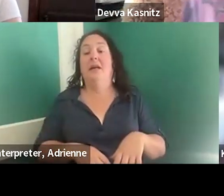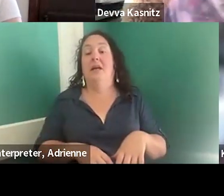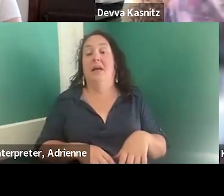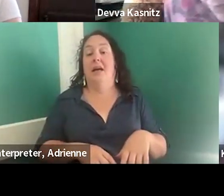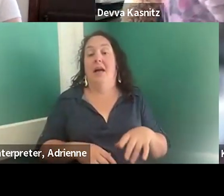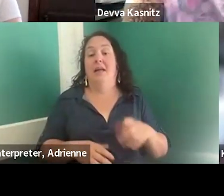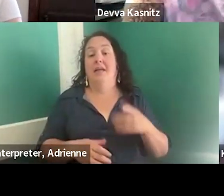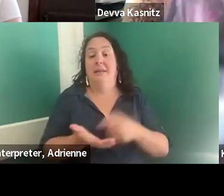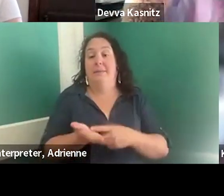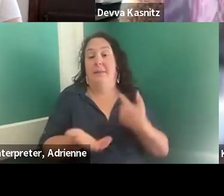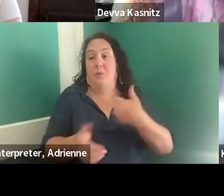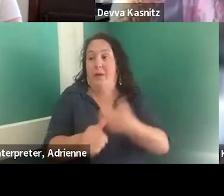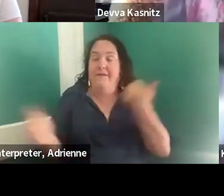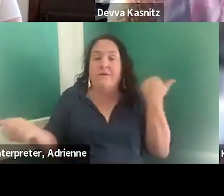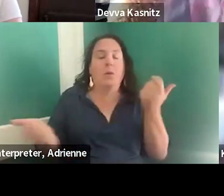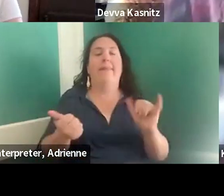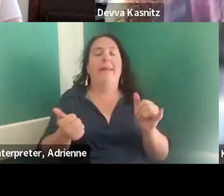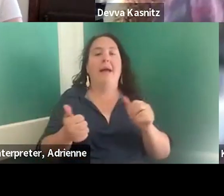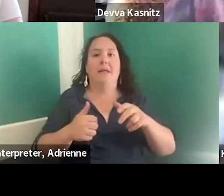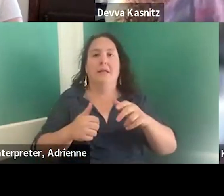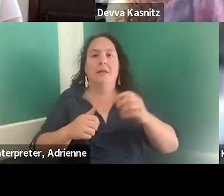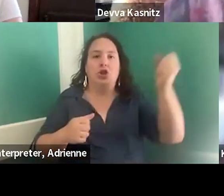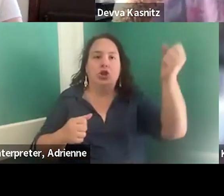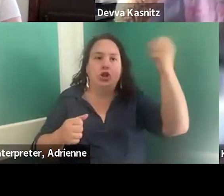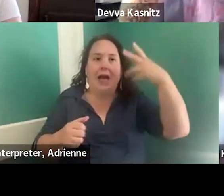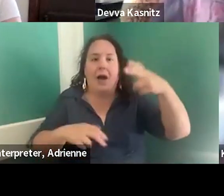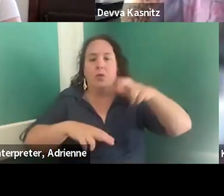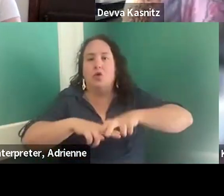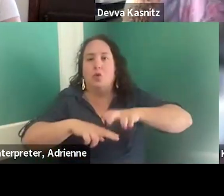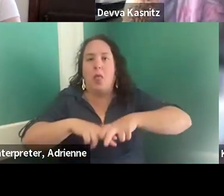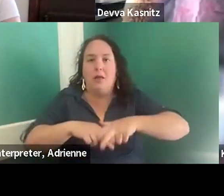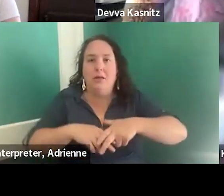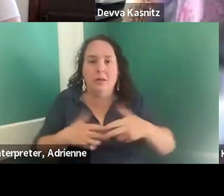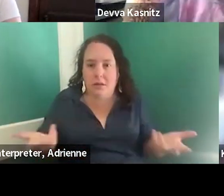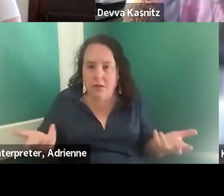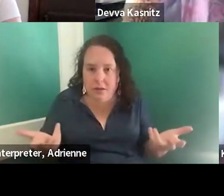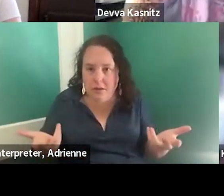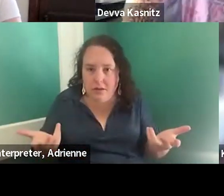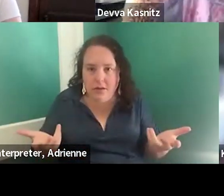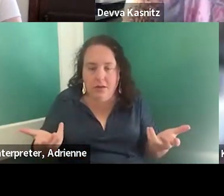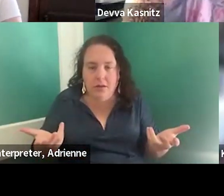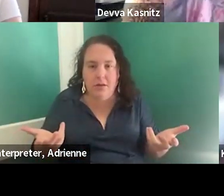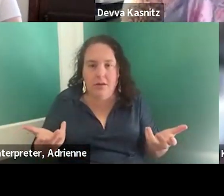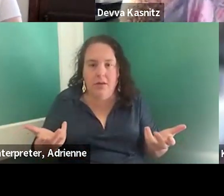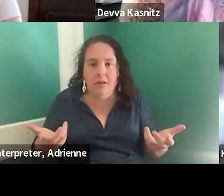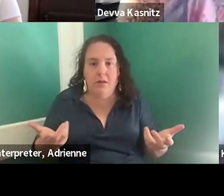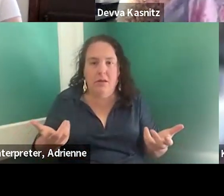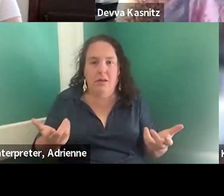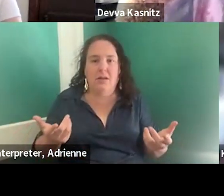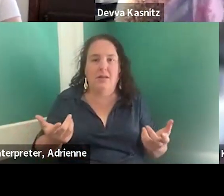like shower stools. The number of times I've given permission to people